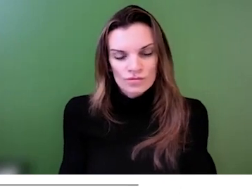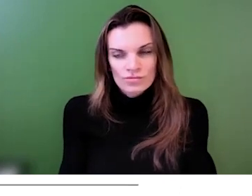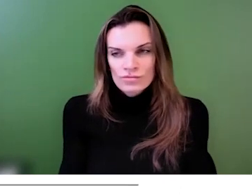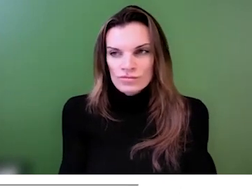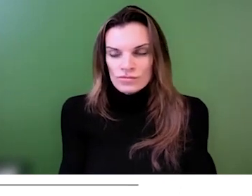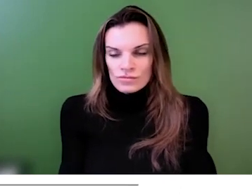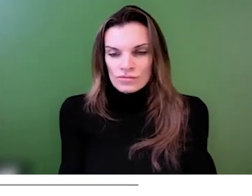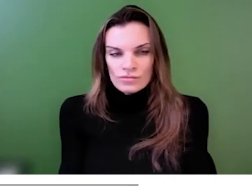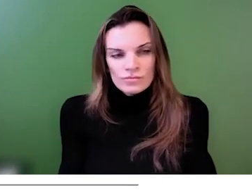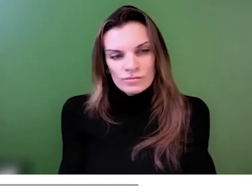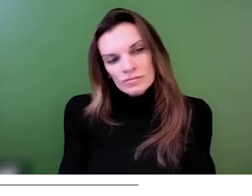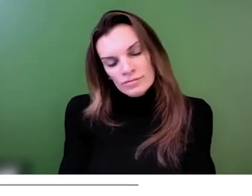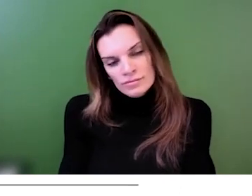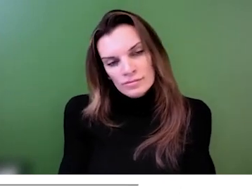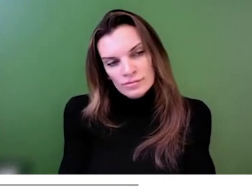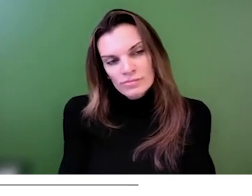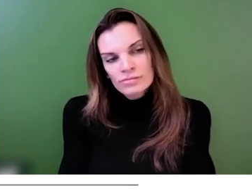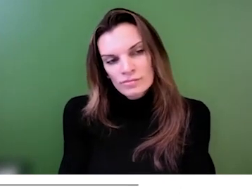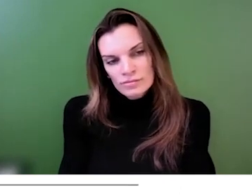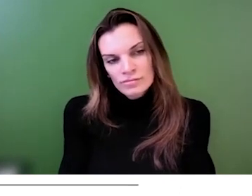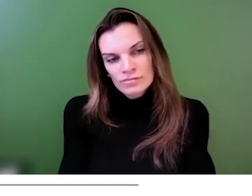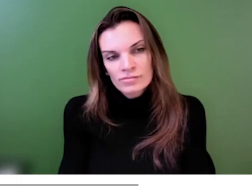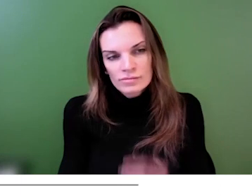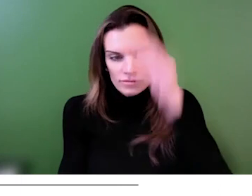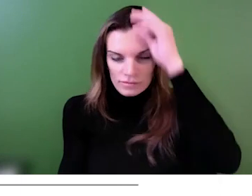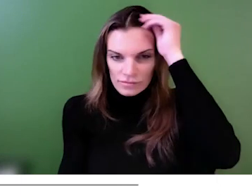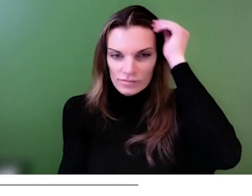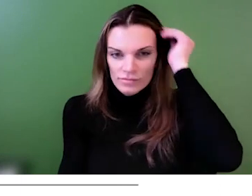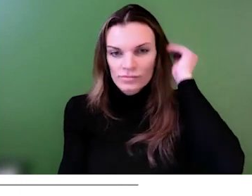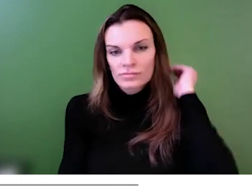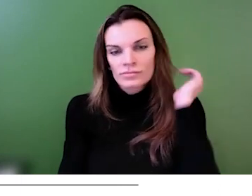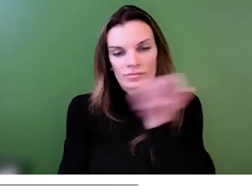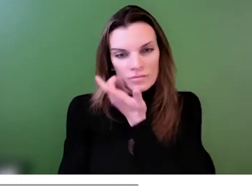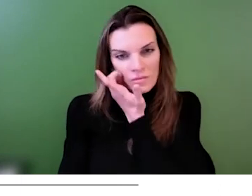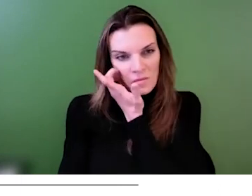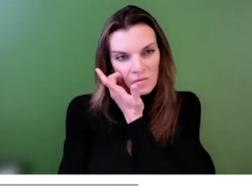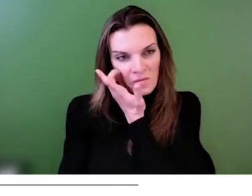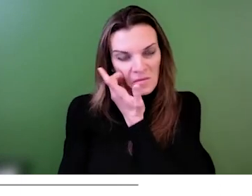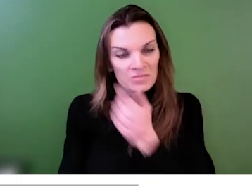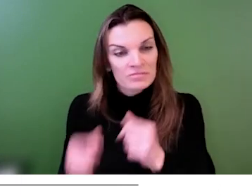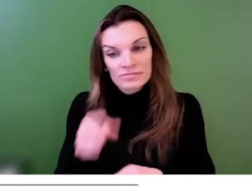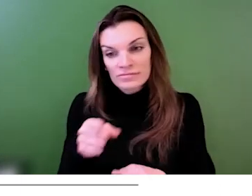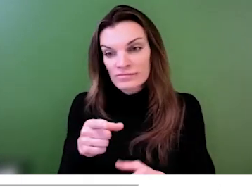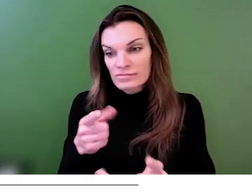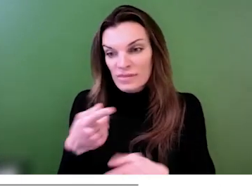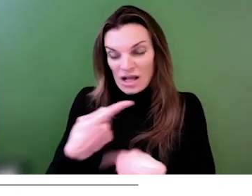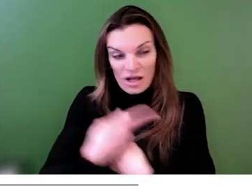this is more related to seeking care. So, first, try to find a trusted healthcare provider who